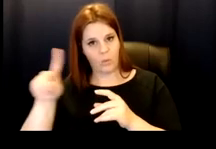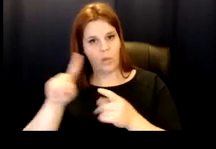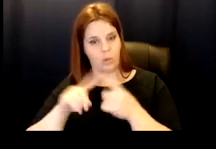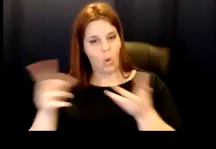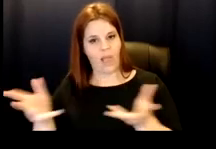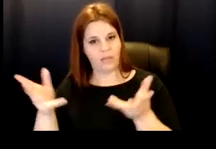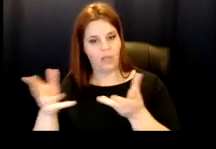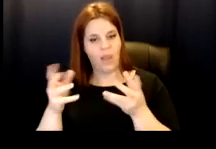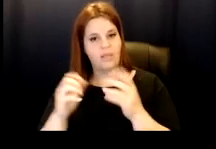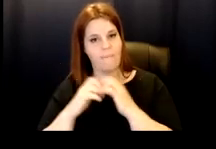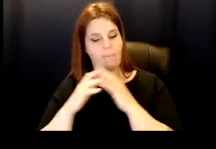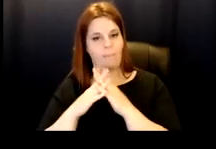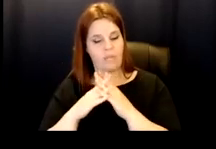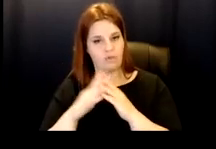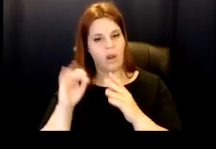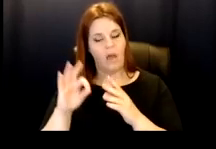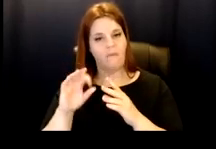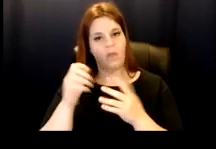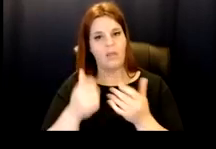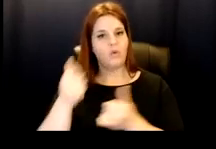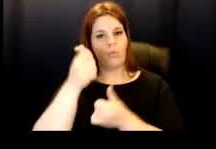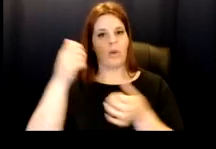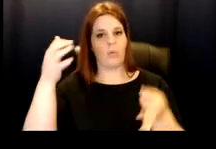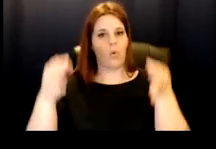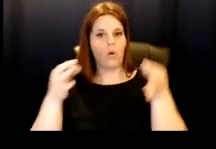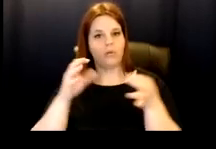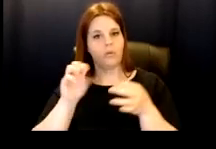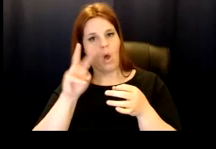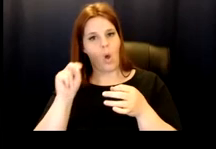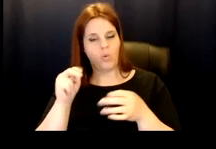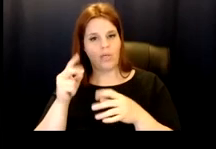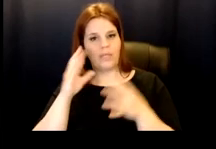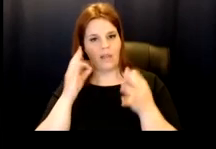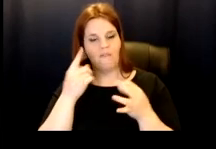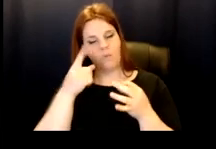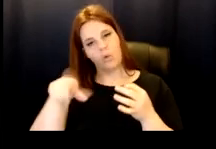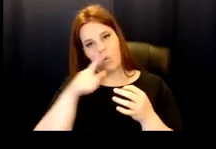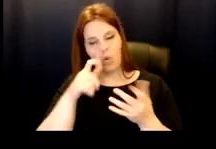implementation of the Supreme Court's Olmstead decision for those of you who were around